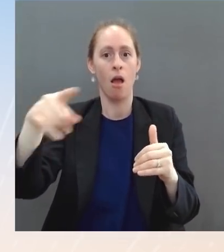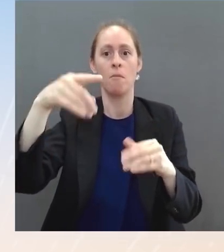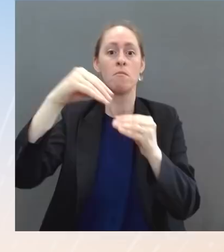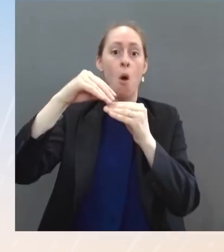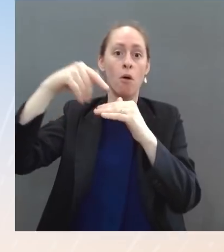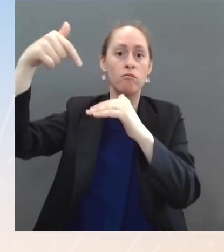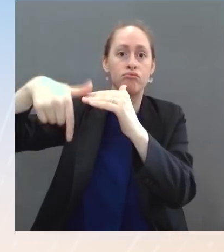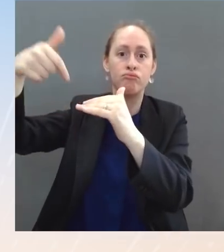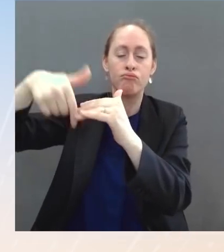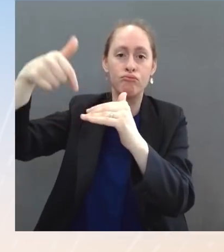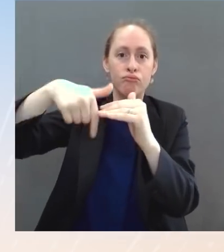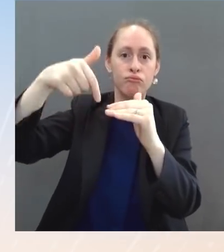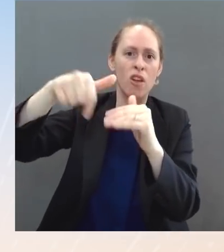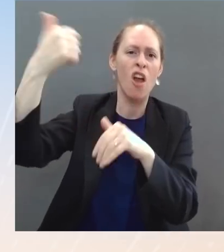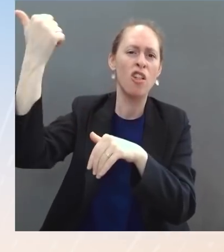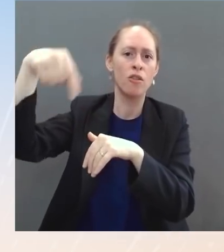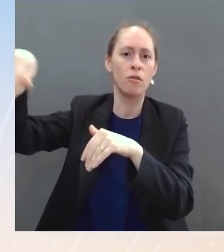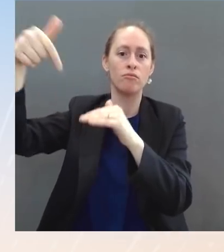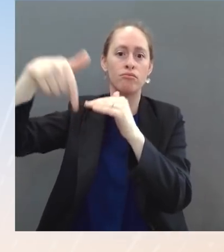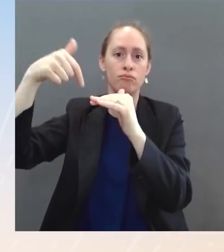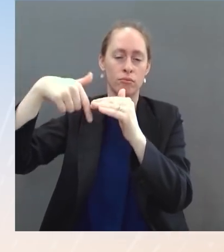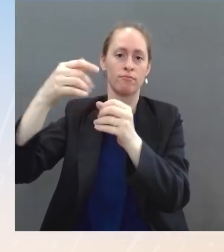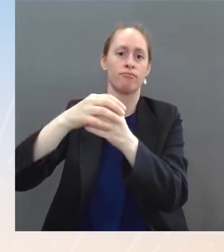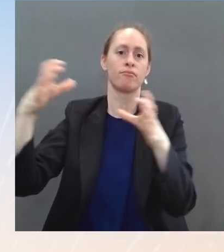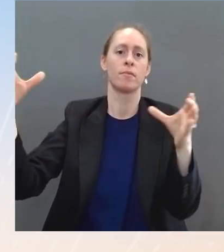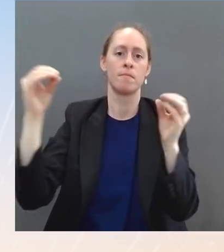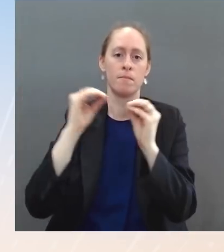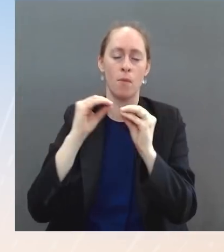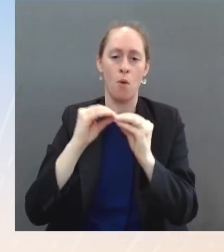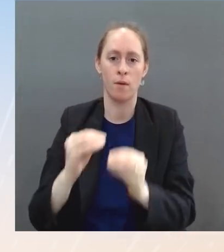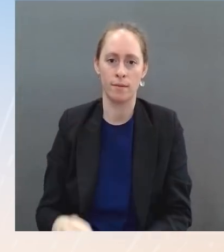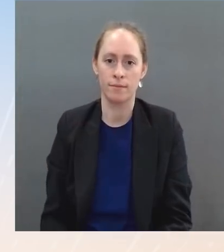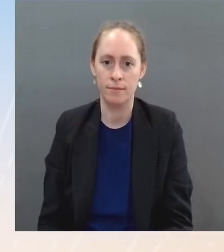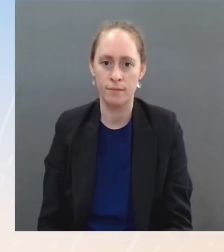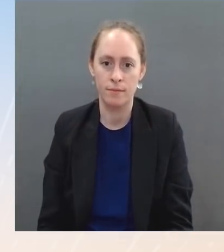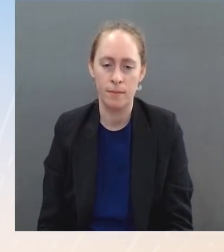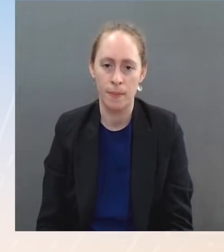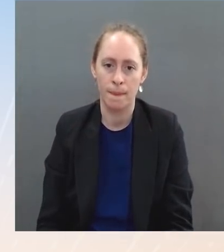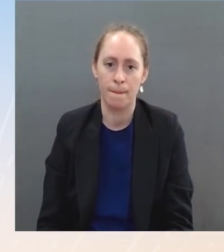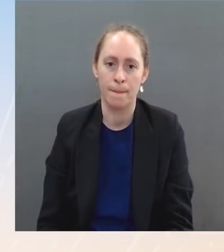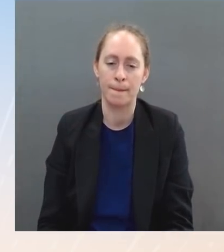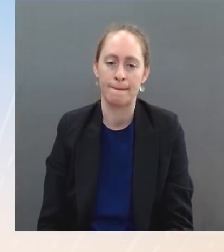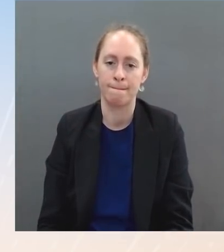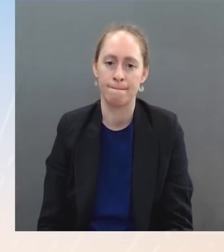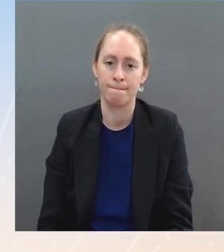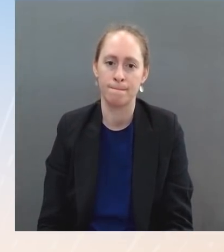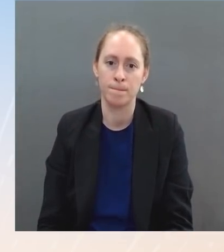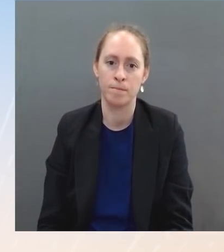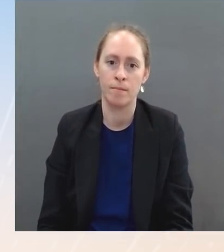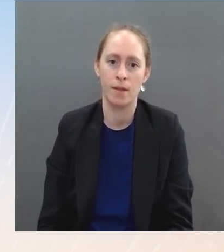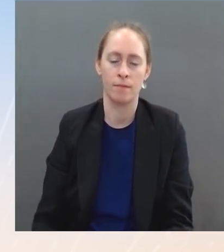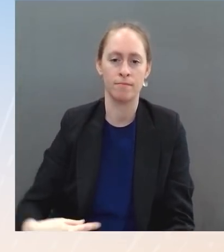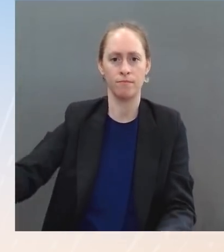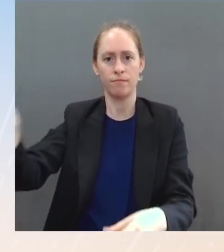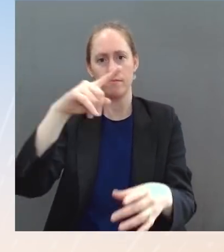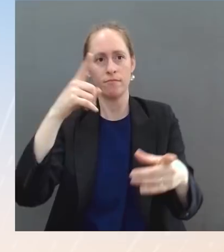There are also steps -- as you've seen, this as a coordinated release around the world, and there was an announcement last Friday about that as well --